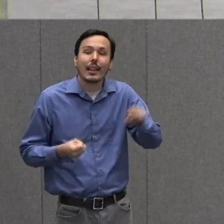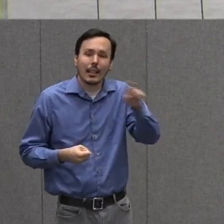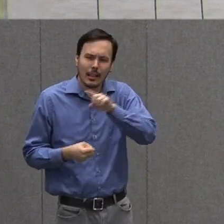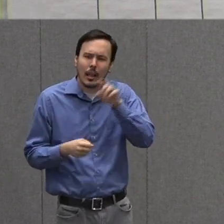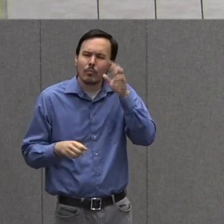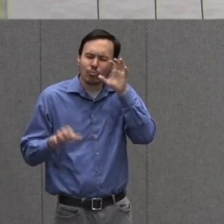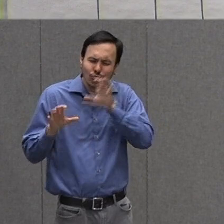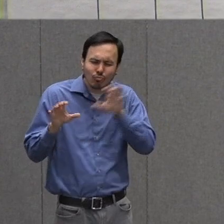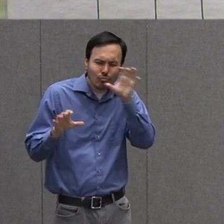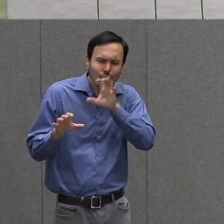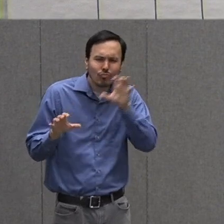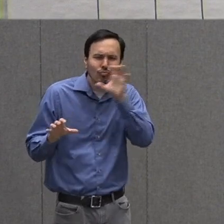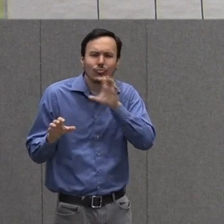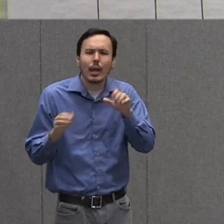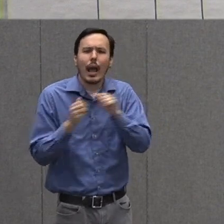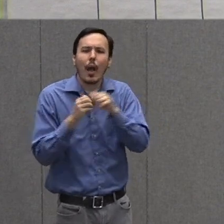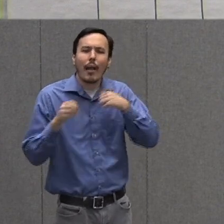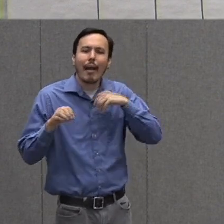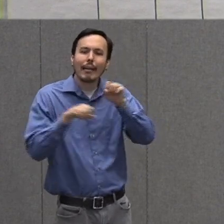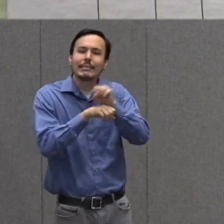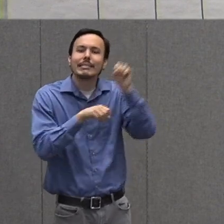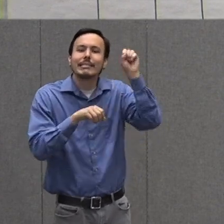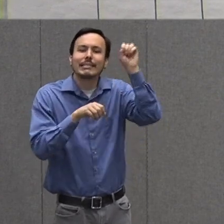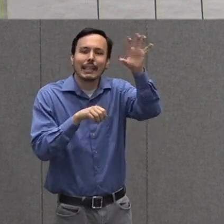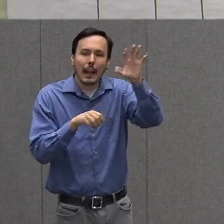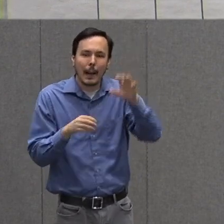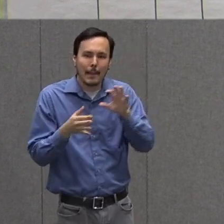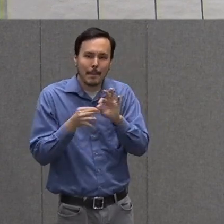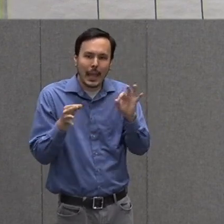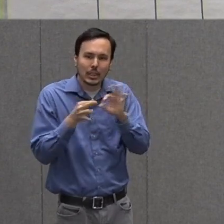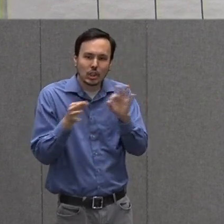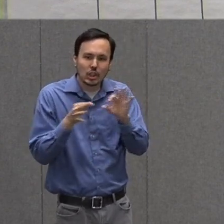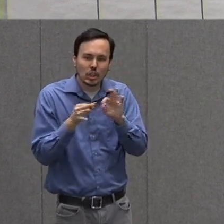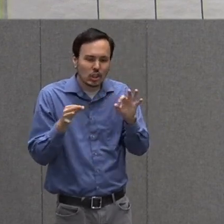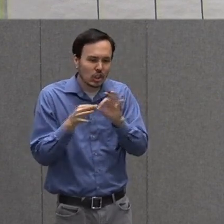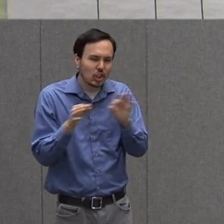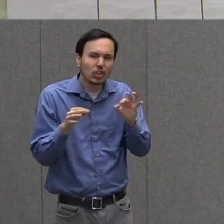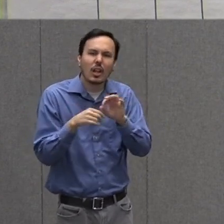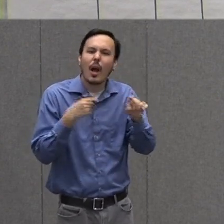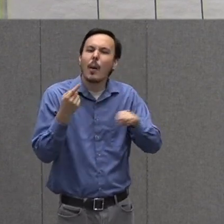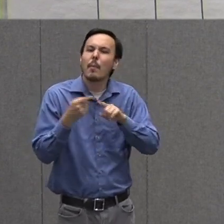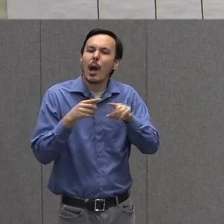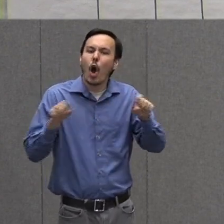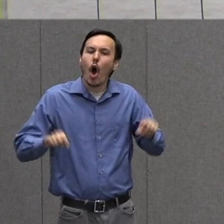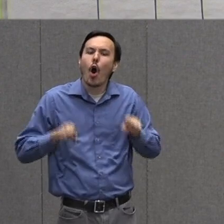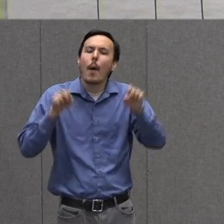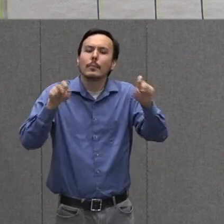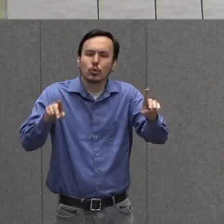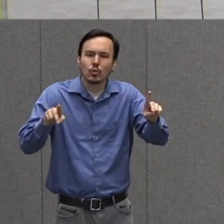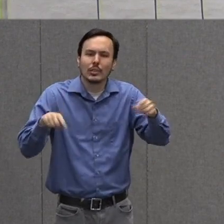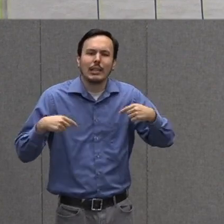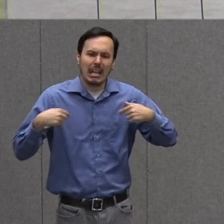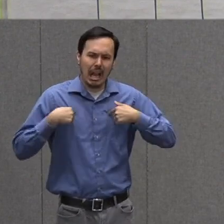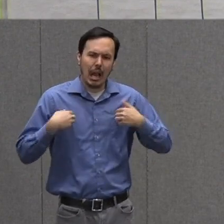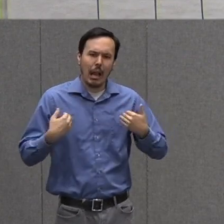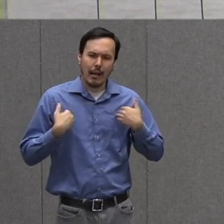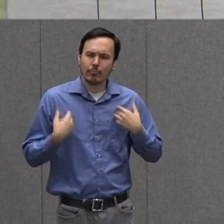to talk and send messages about volunteer opportunities that they feel strongly about.